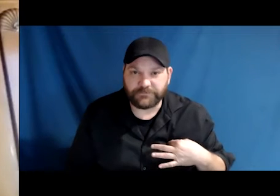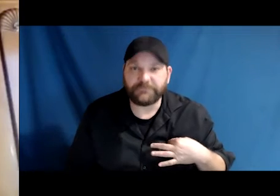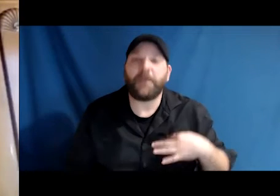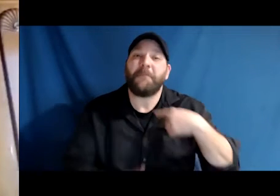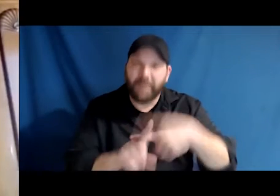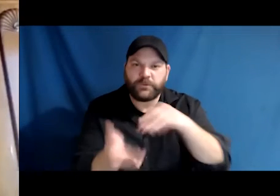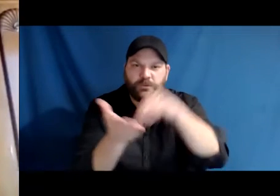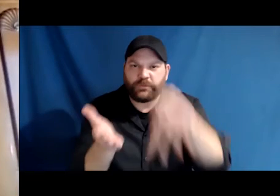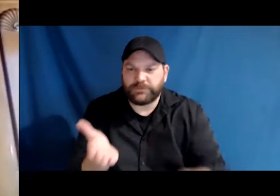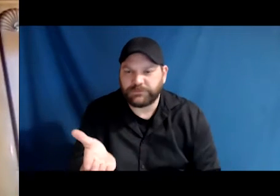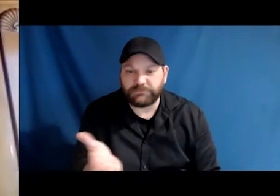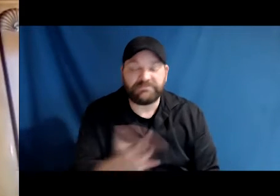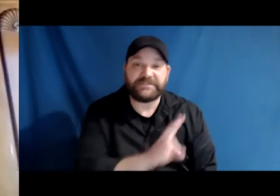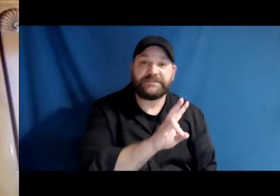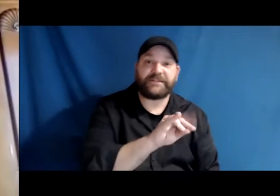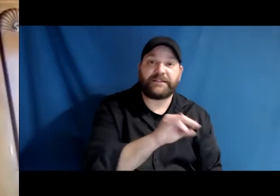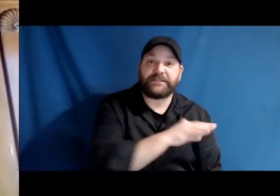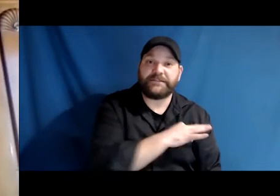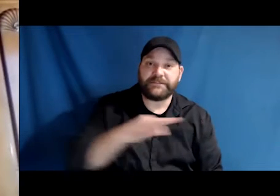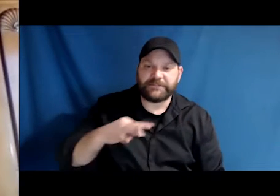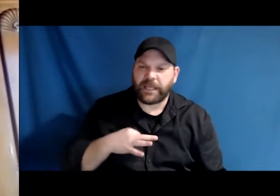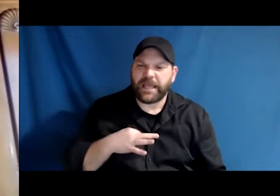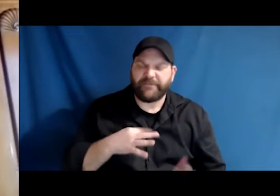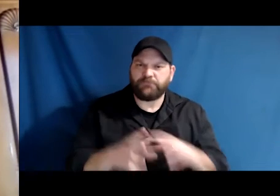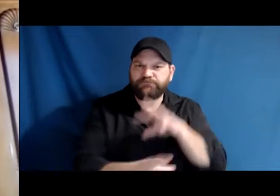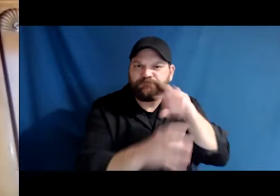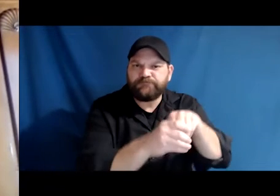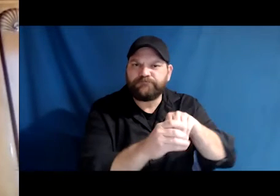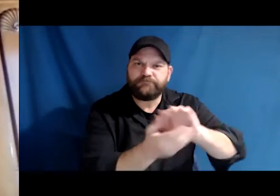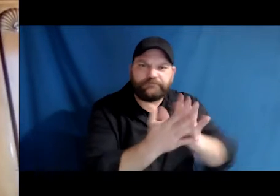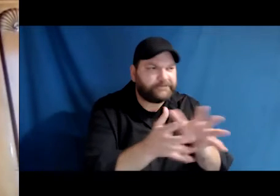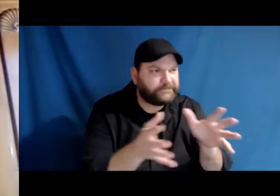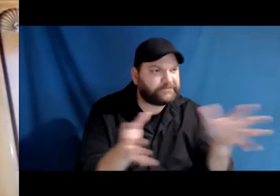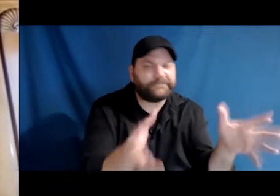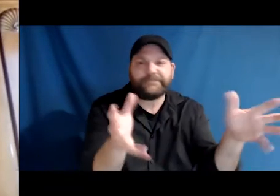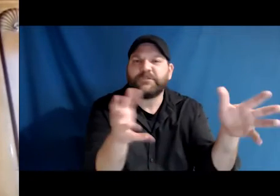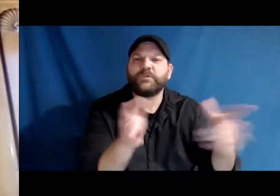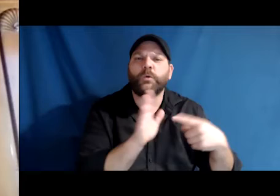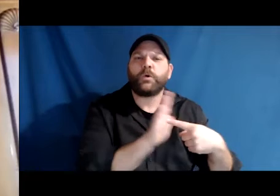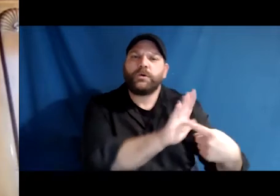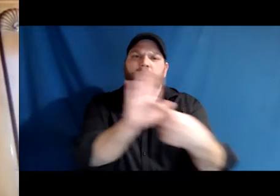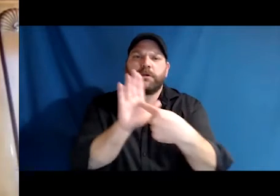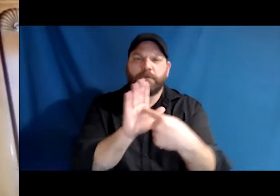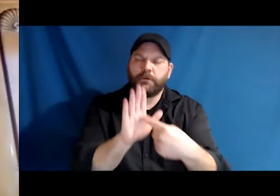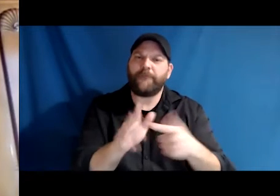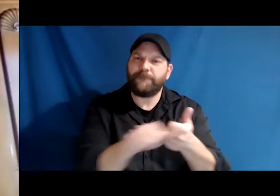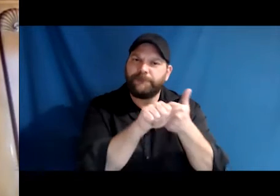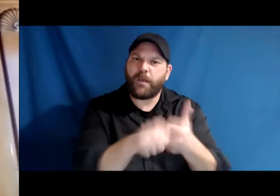cheerfully motivating fellow campus community members to practice healthy behaviors and follow COVID-19 prevention guidelines.